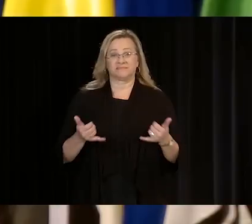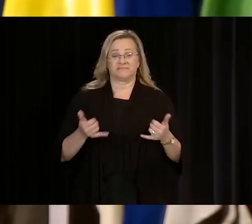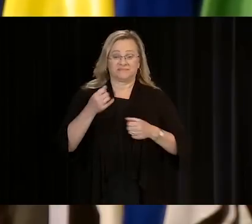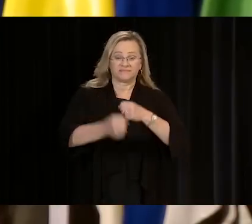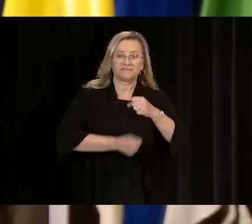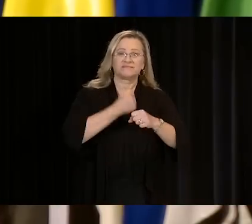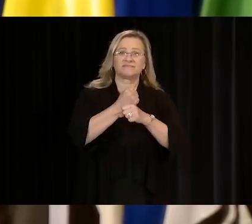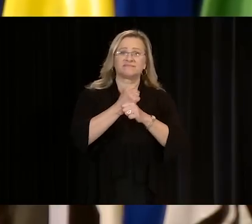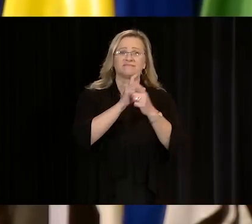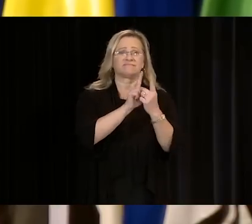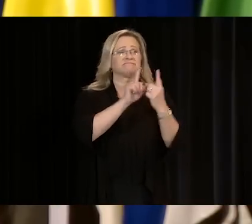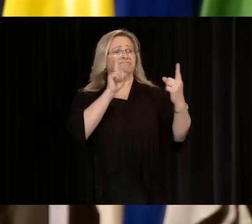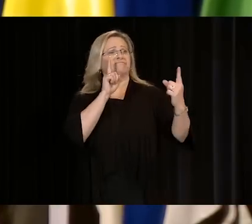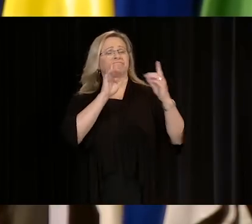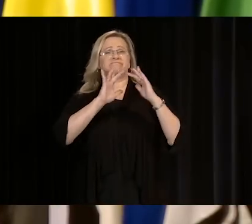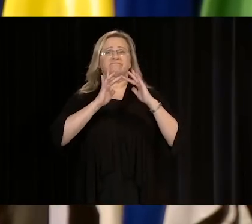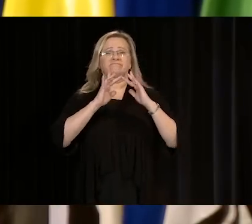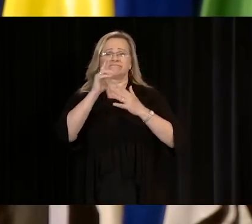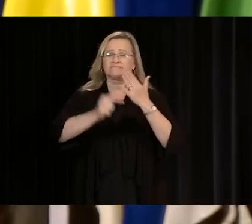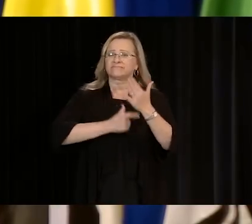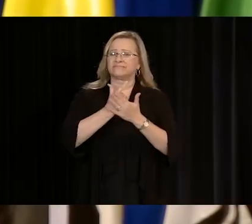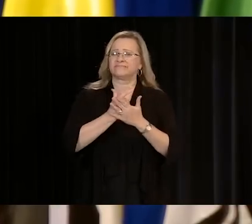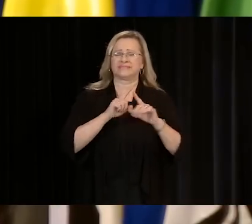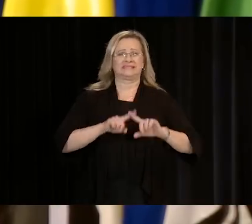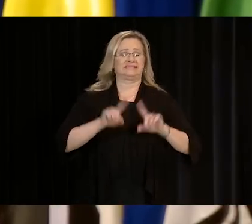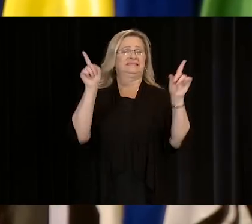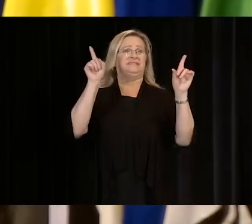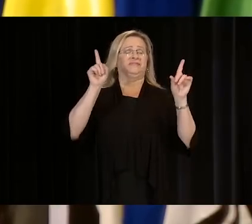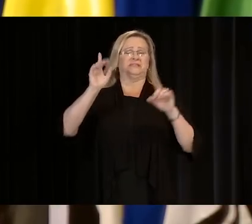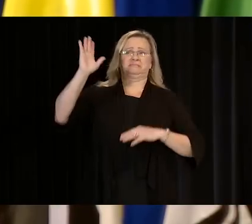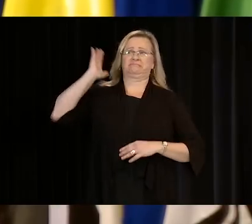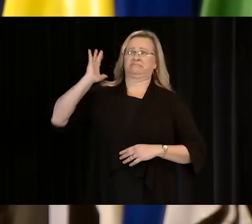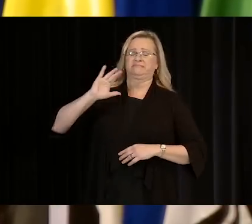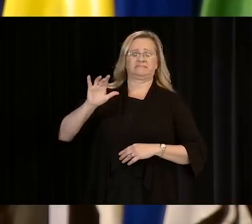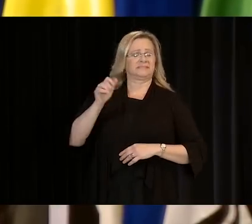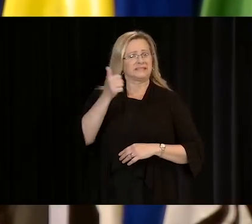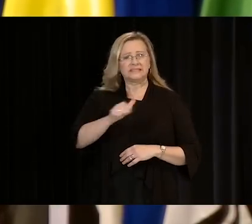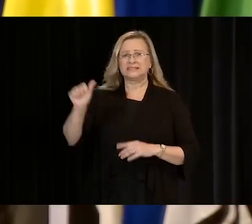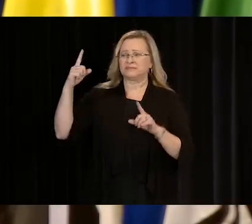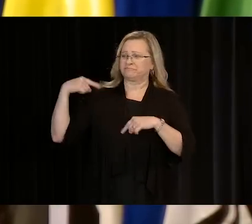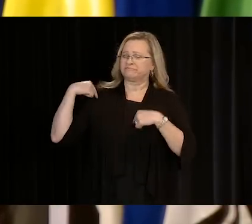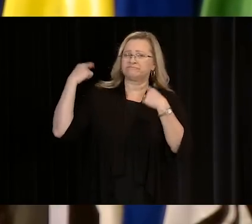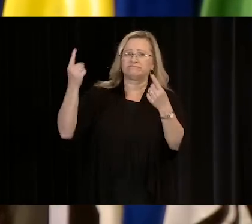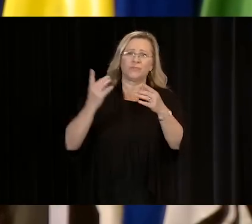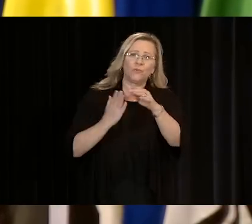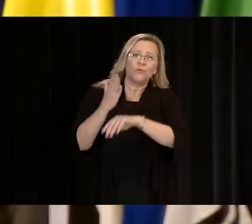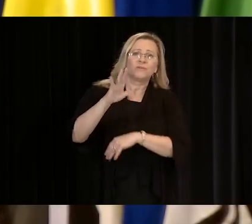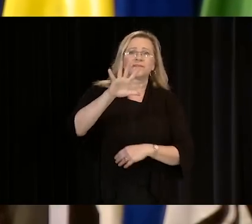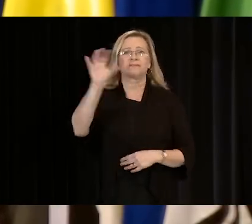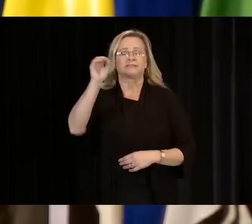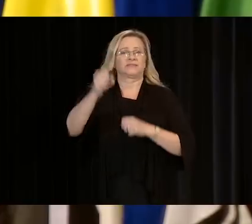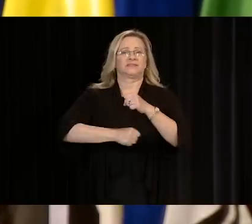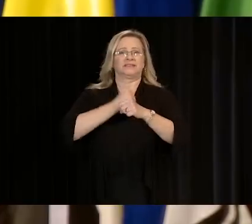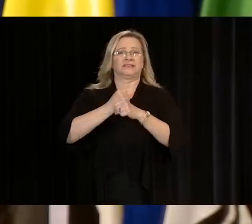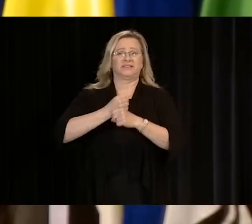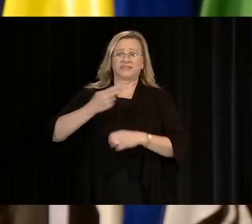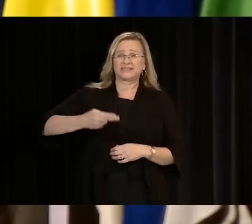[DR. KAY EGGLESTON:] THIS YEAR'S VIRTUAL GRADUATION IS LIKE NO OTHER WE HAVE EXPERIENCED IN RICHLAND'S NEARLY 50-YEAR HISTORY.